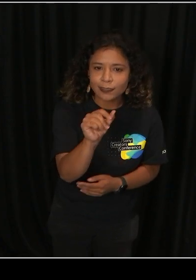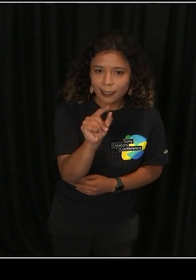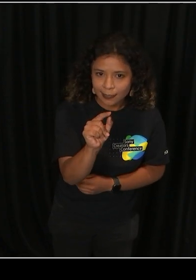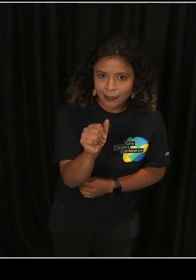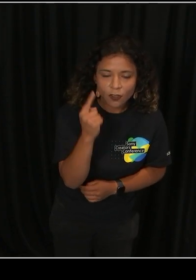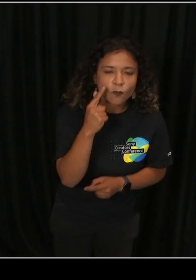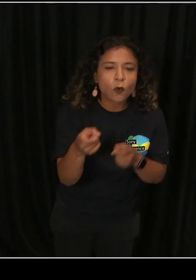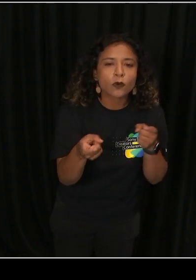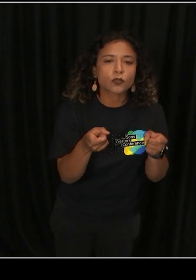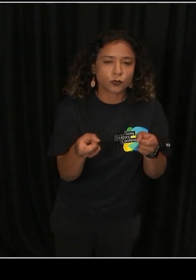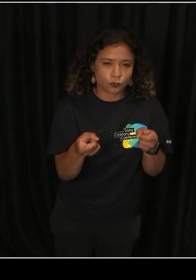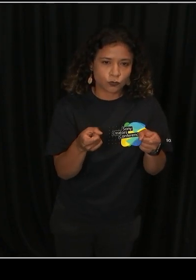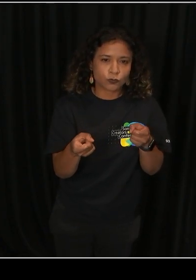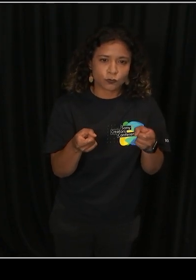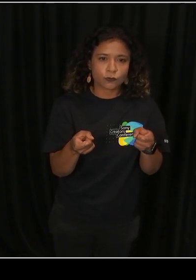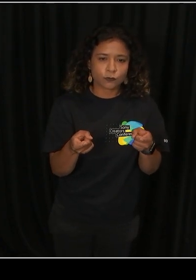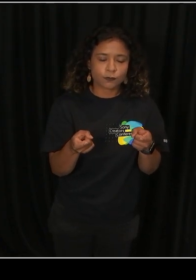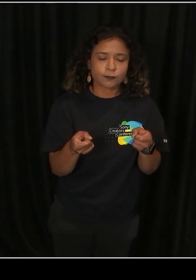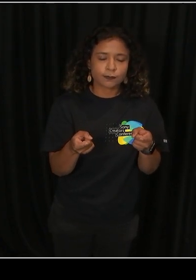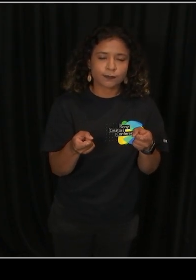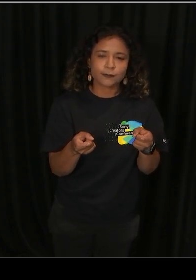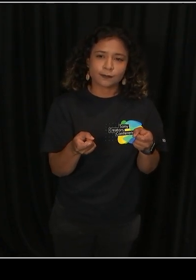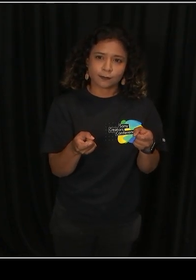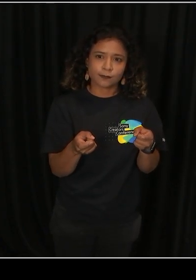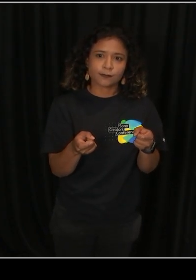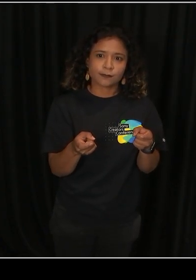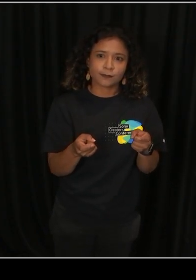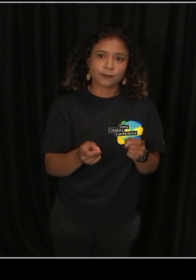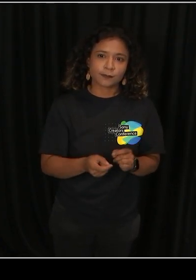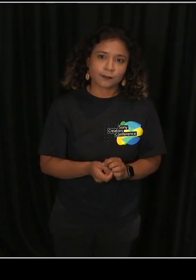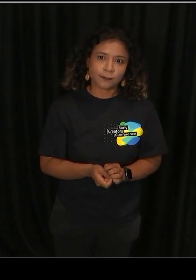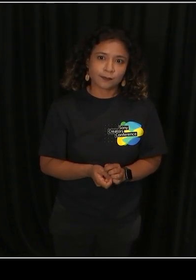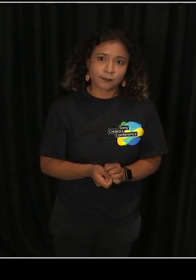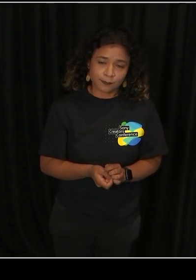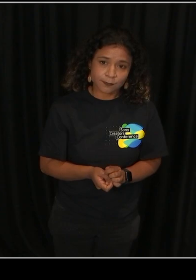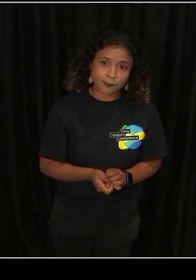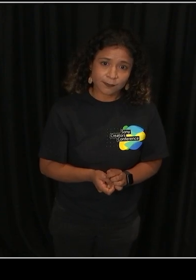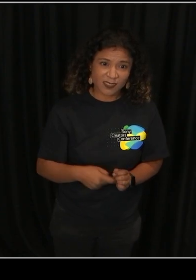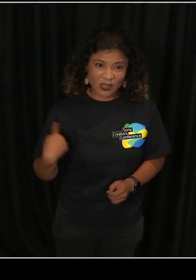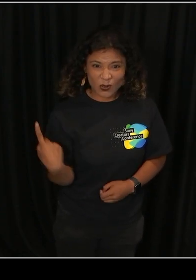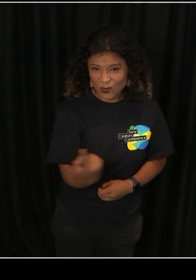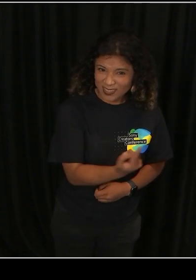And so since like humans, as we as humans,